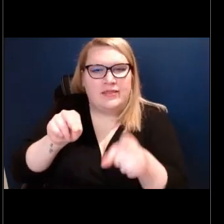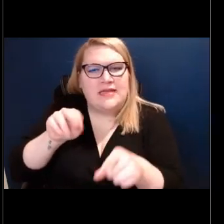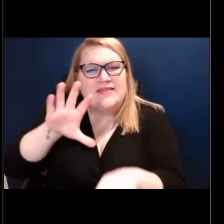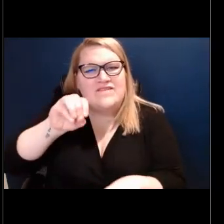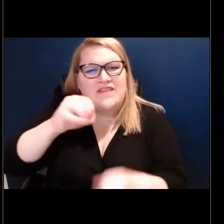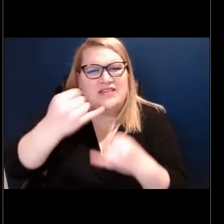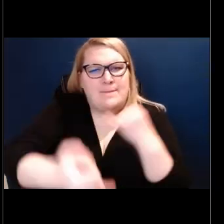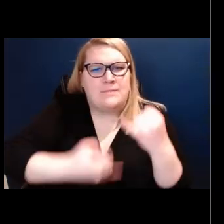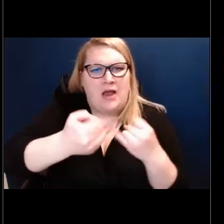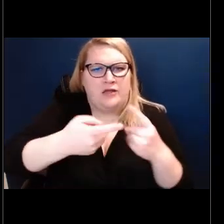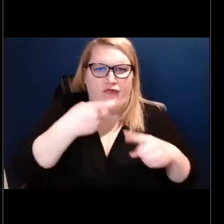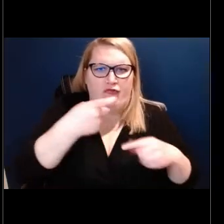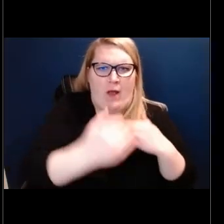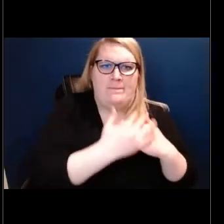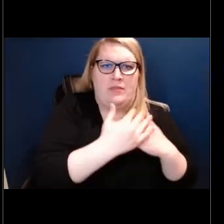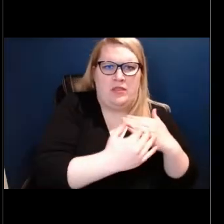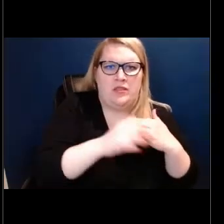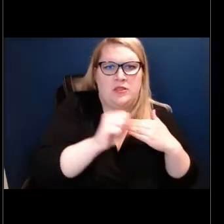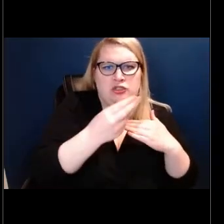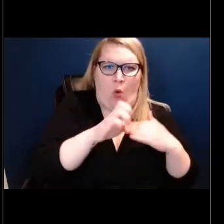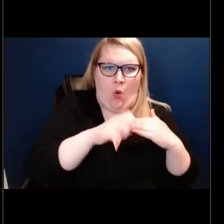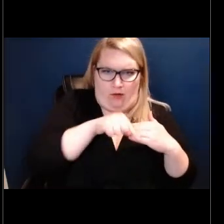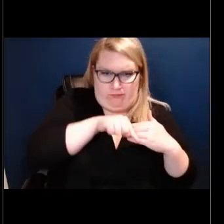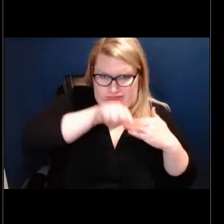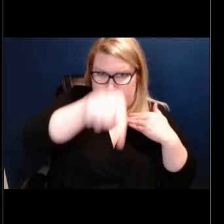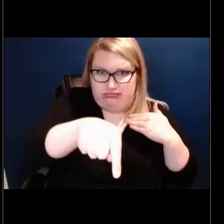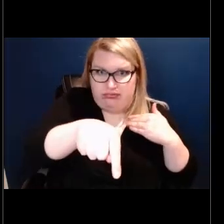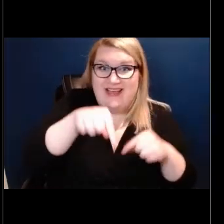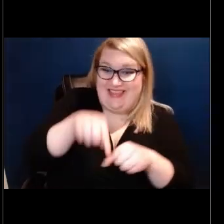where the beacon was activated, went through the satellites to the MCC